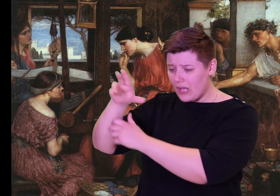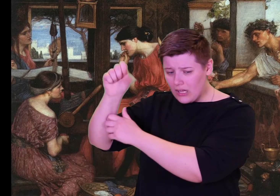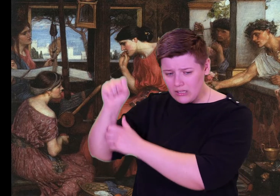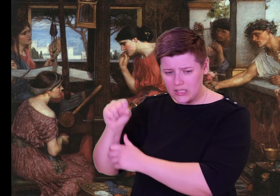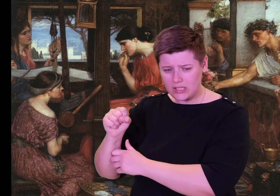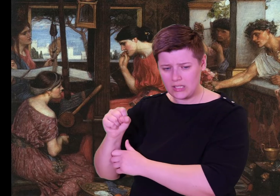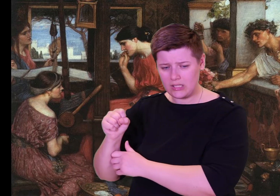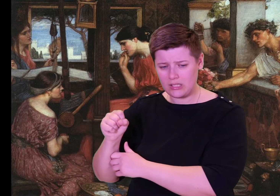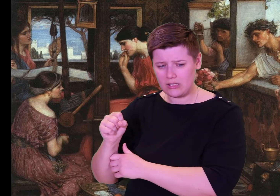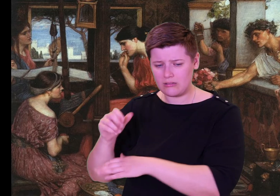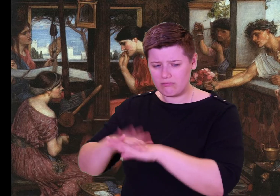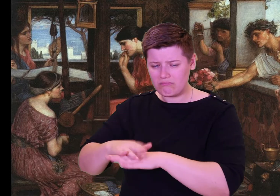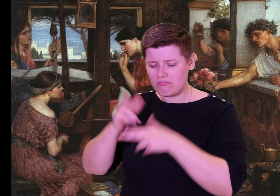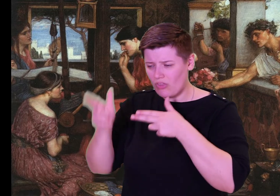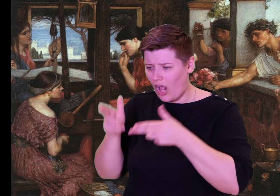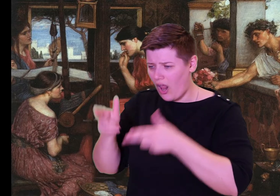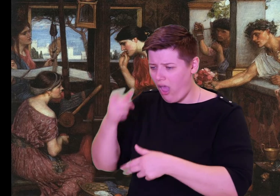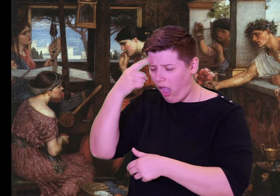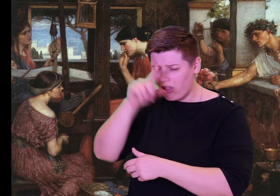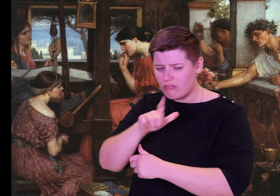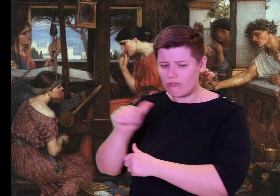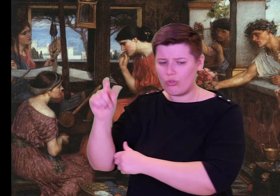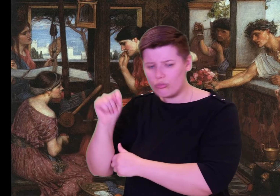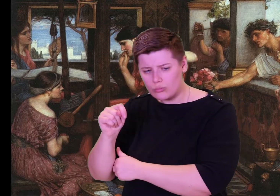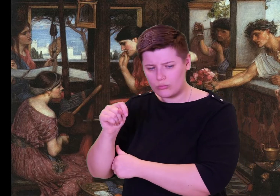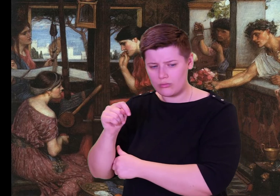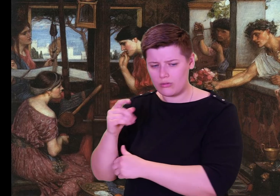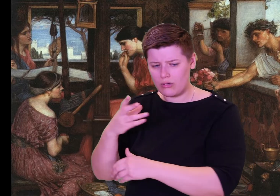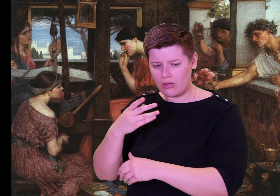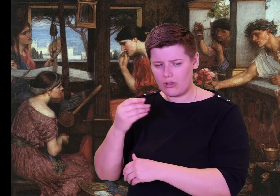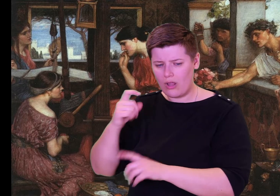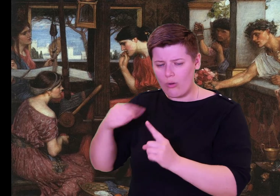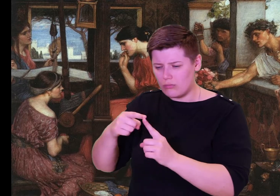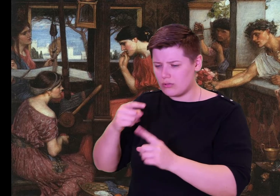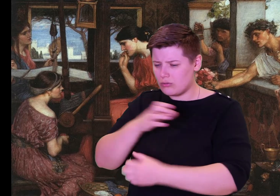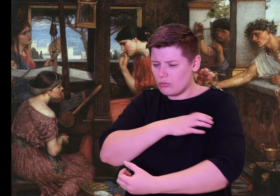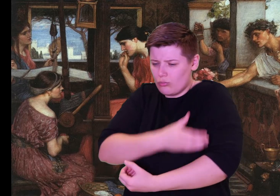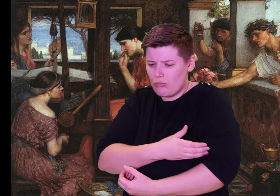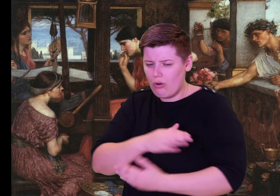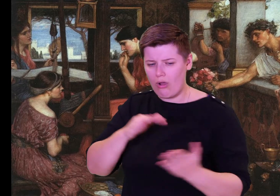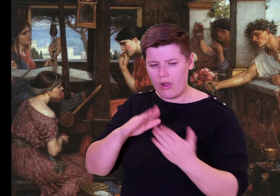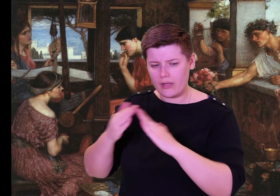If you stayed here five years and kept on asking how many things the fighters